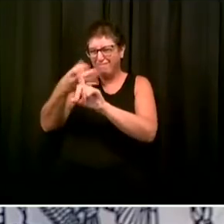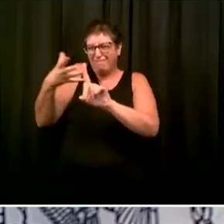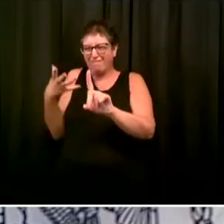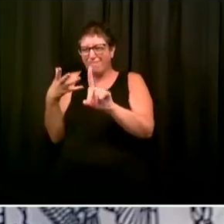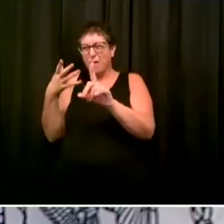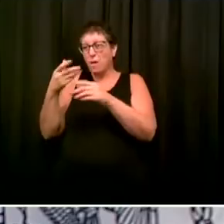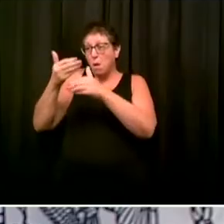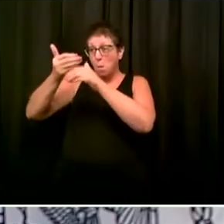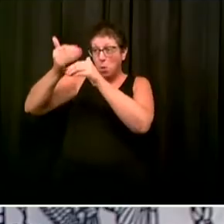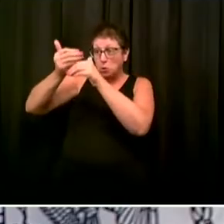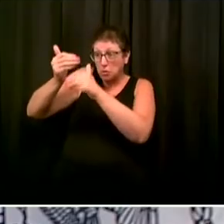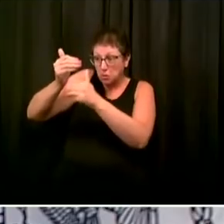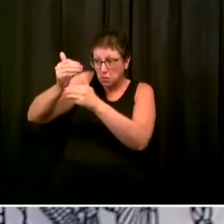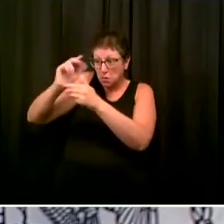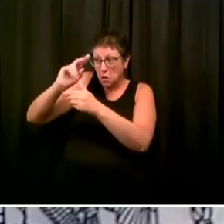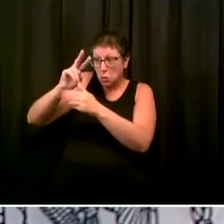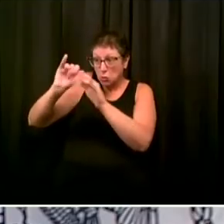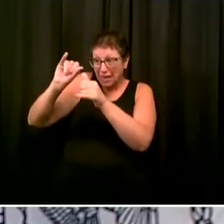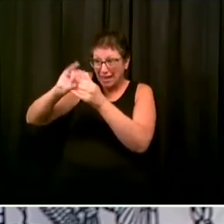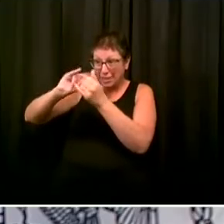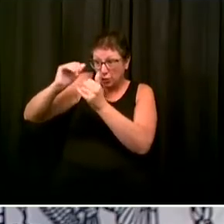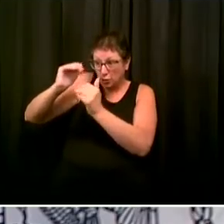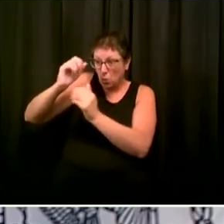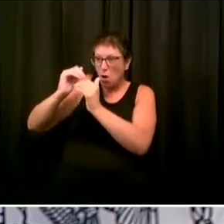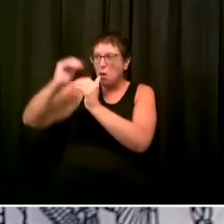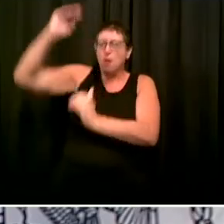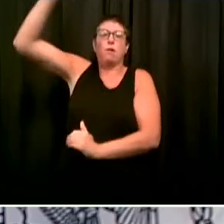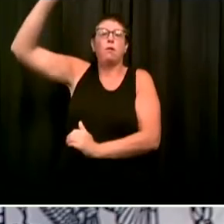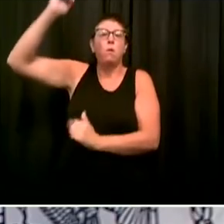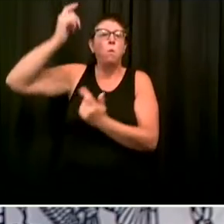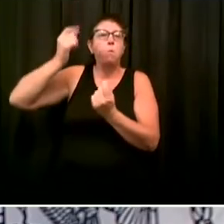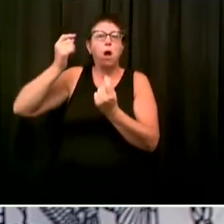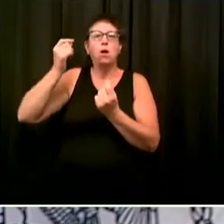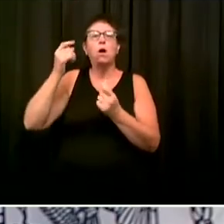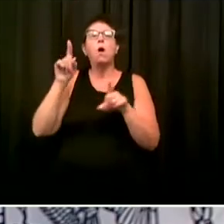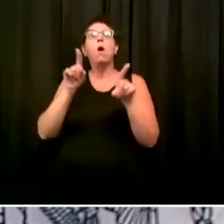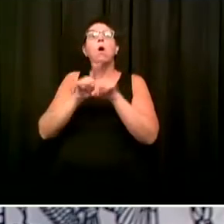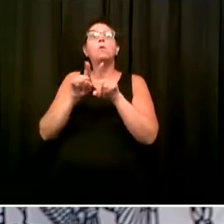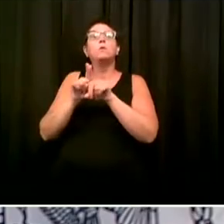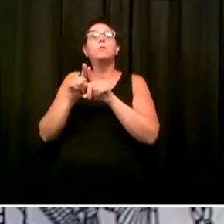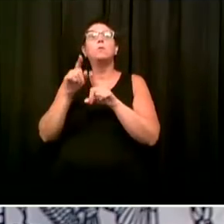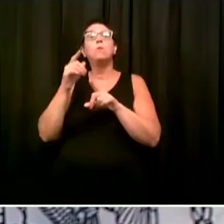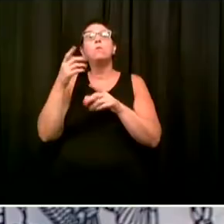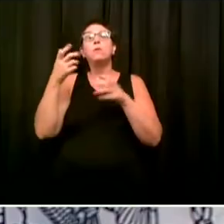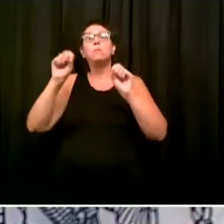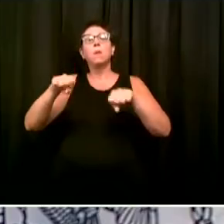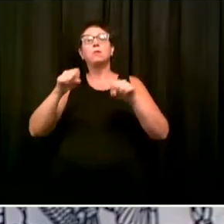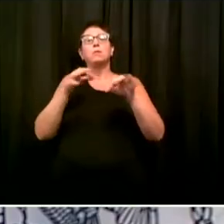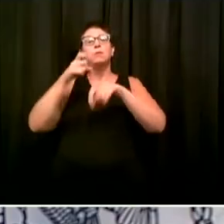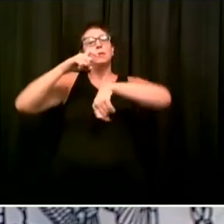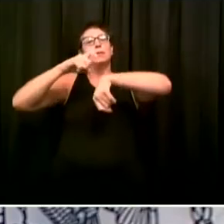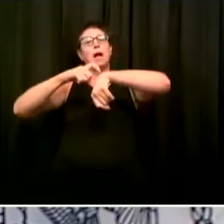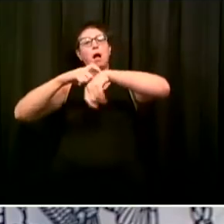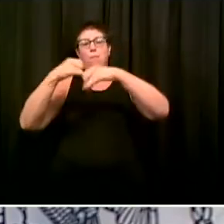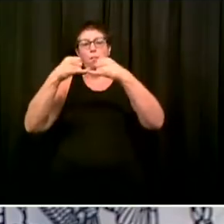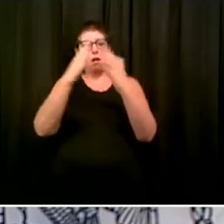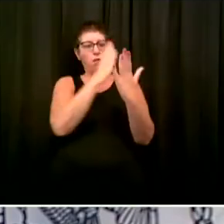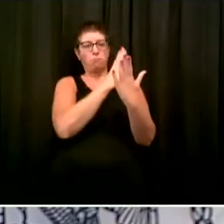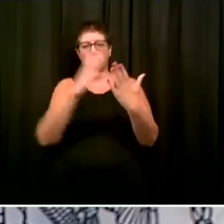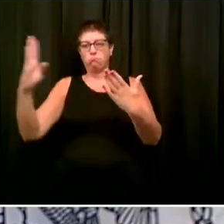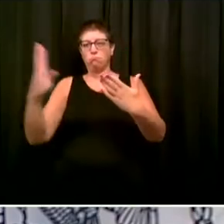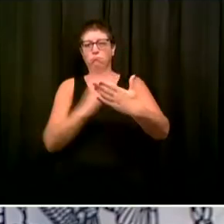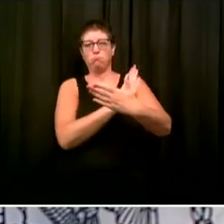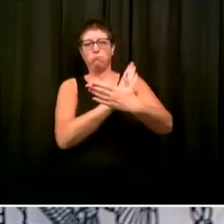WINDOWS BUT ALSO THE IPONT